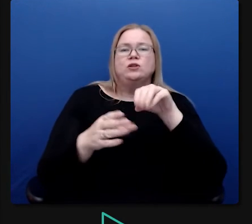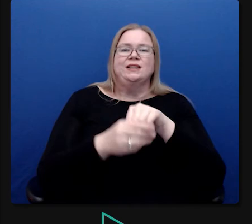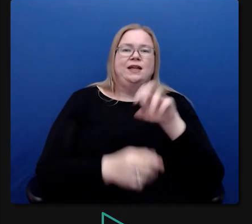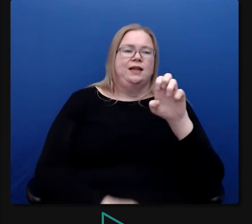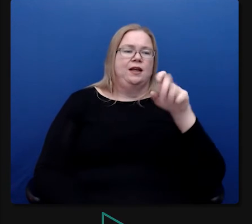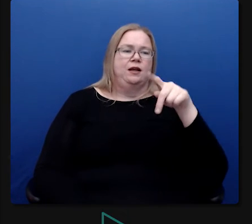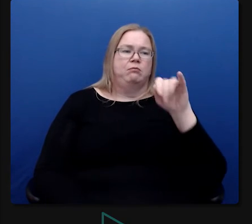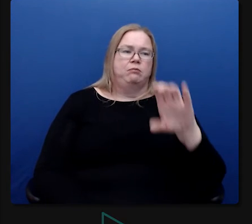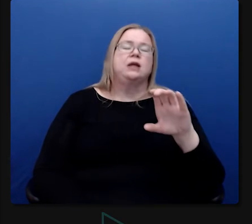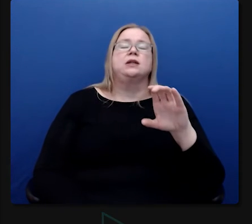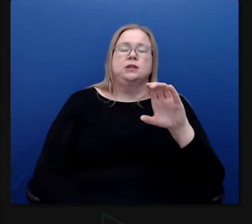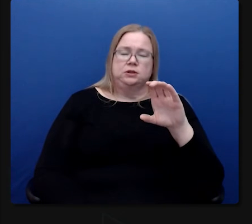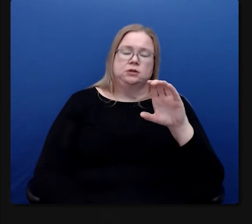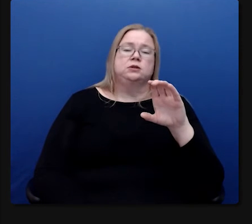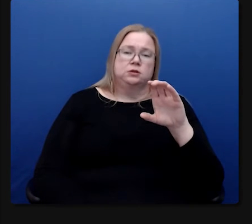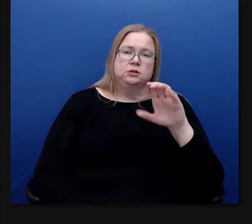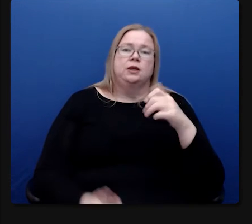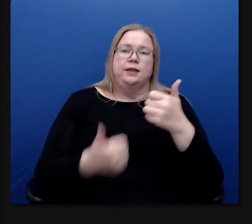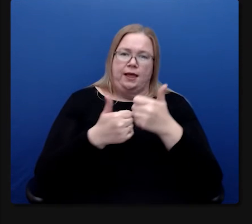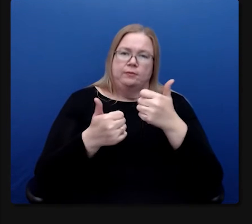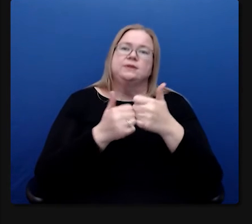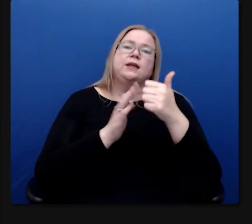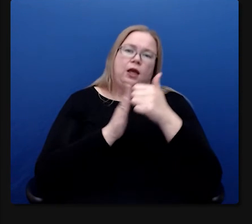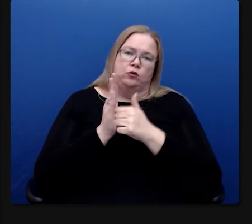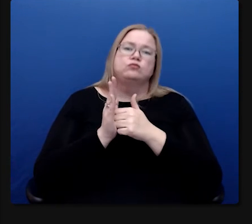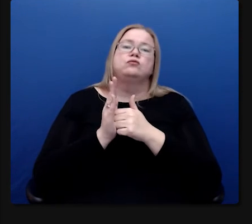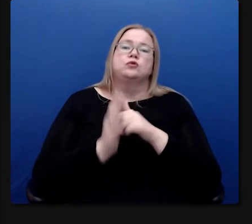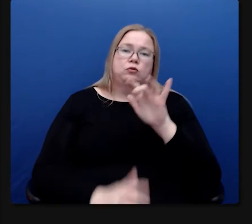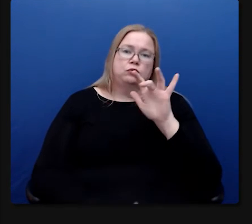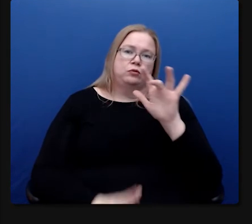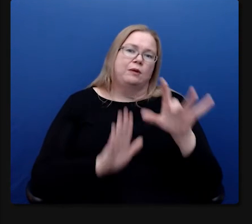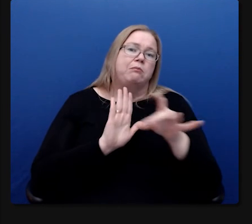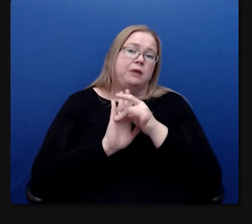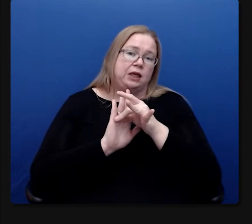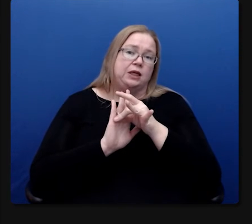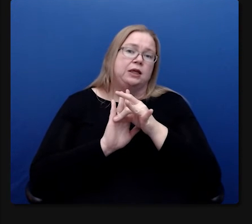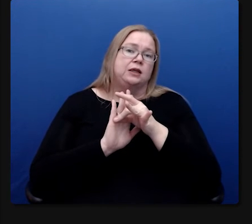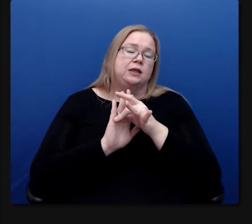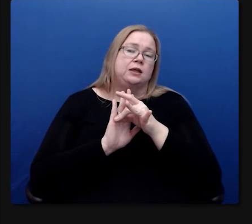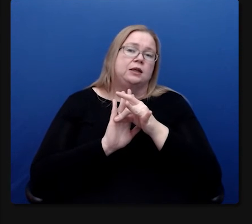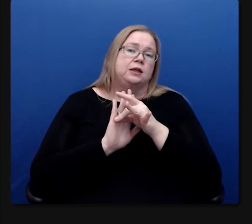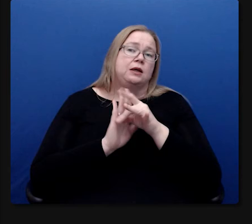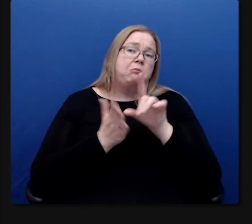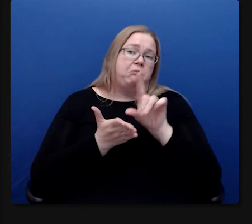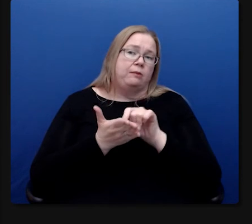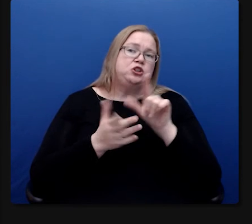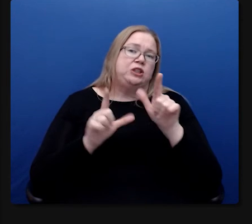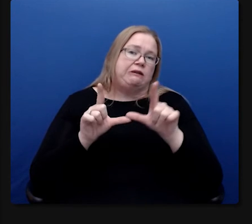to log into our Epic Games account. So I'm just going to pick Publishing License.